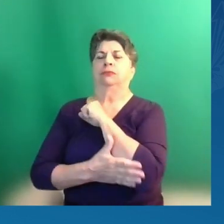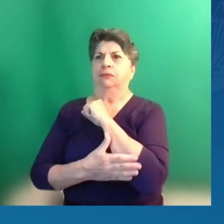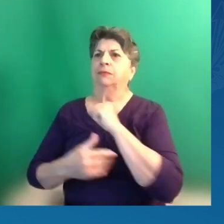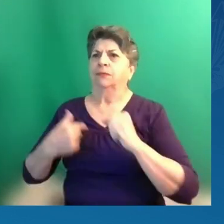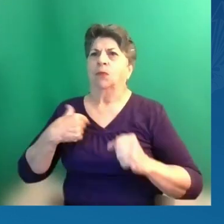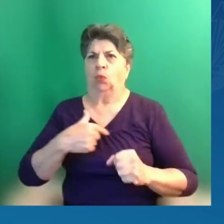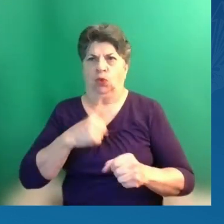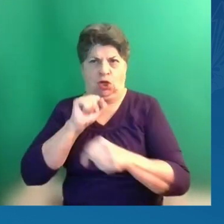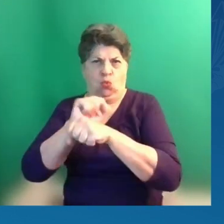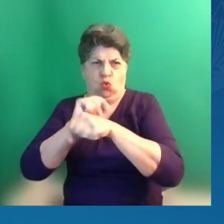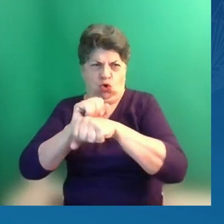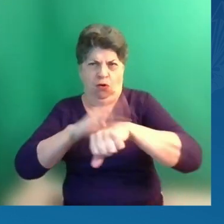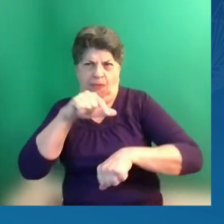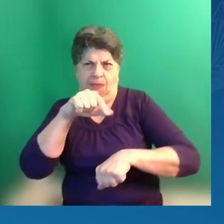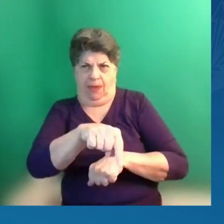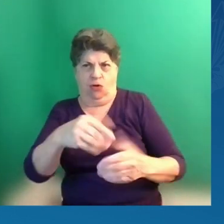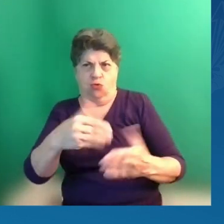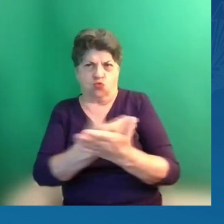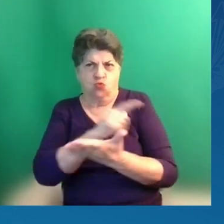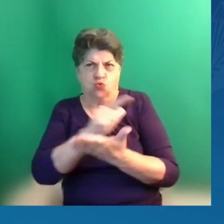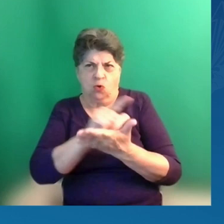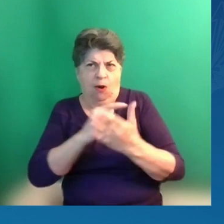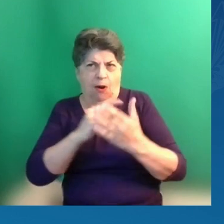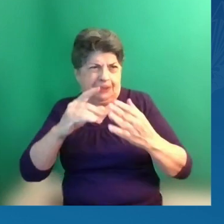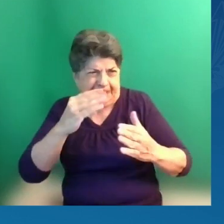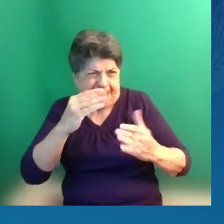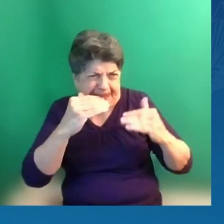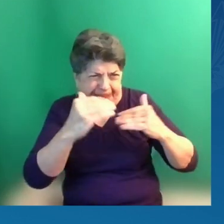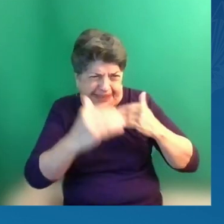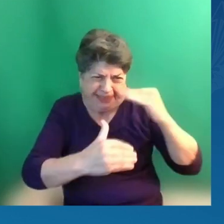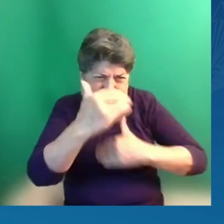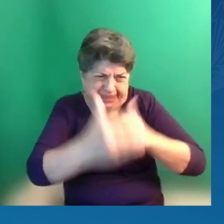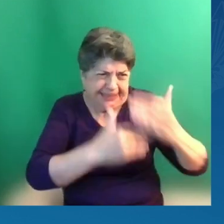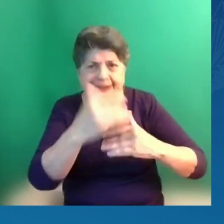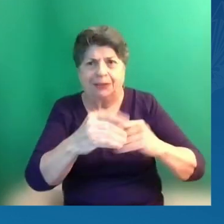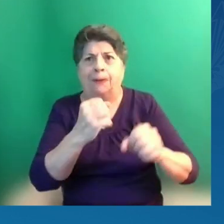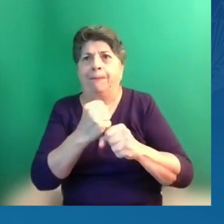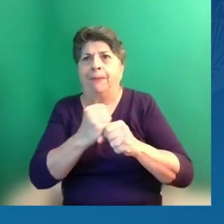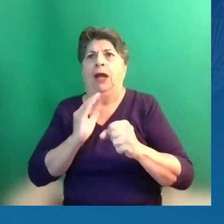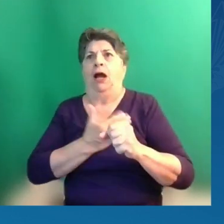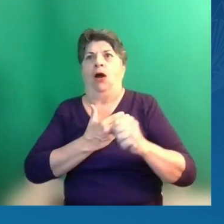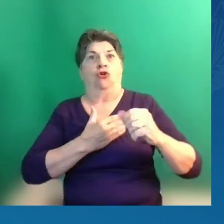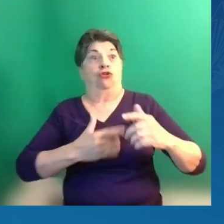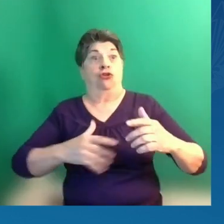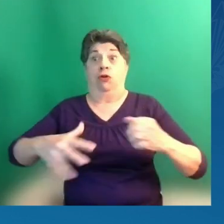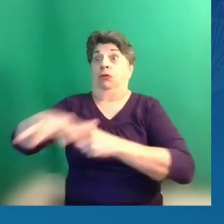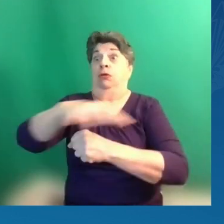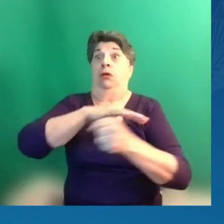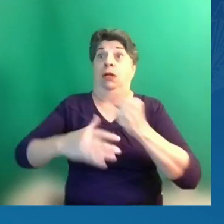Since we took office, our administration has made important progress in protecting water security here at home.